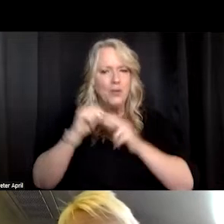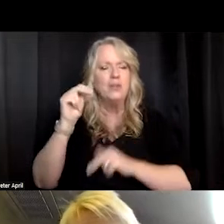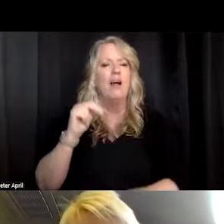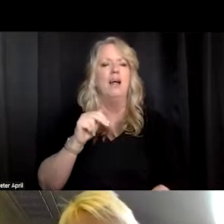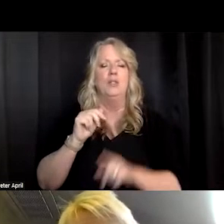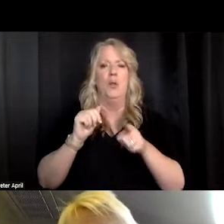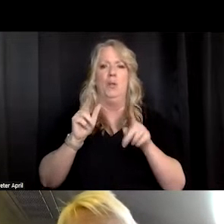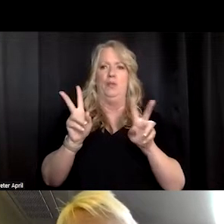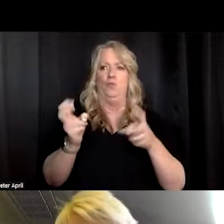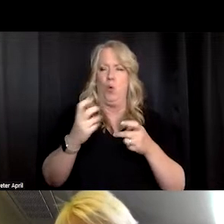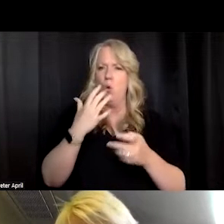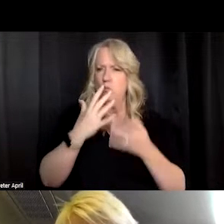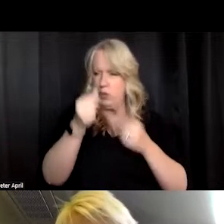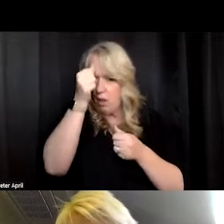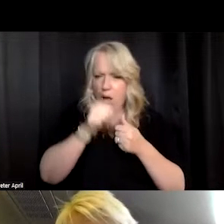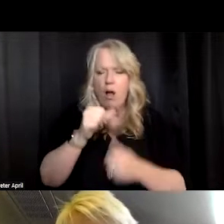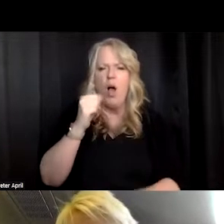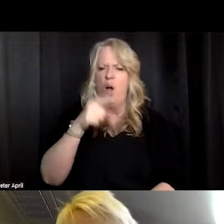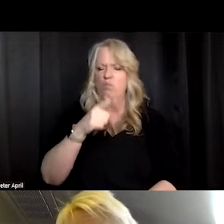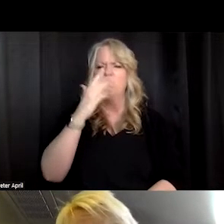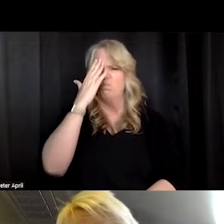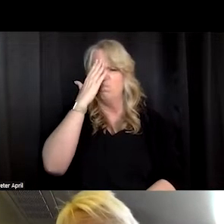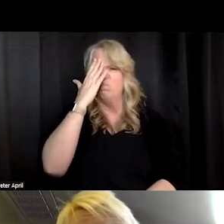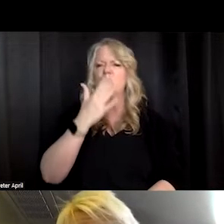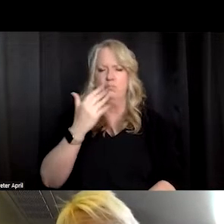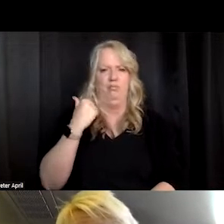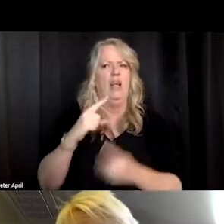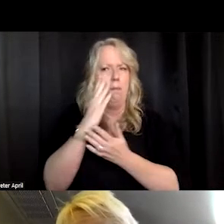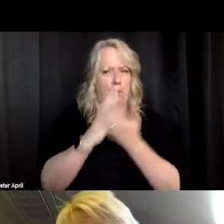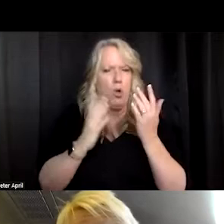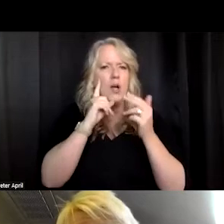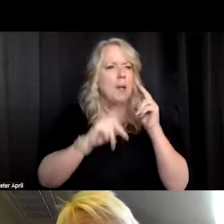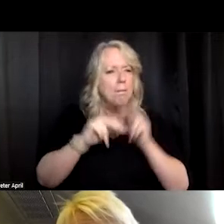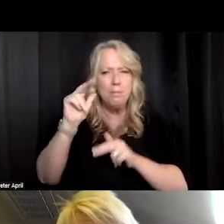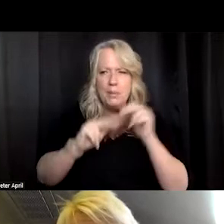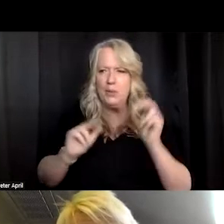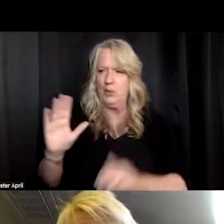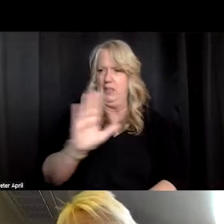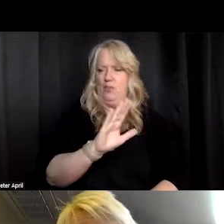. AND SO, WE MUST BUILD IT. AND I KNOW THAT THIS QUOTE MUST RESONATE WITH MANY OF US ON